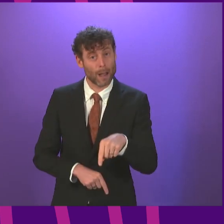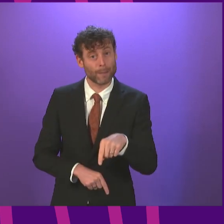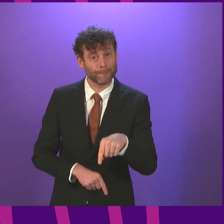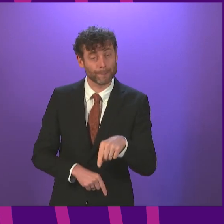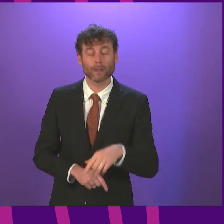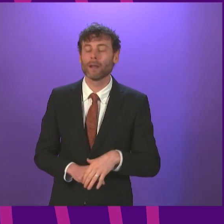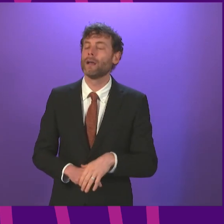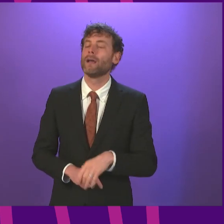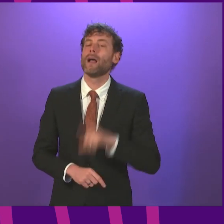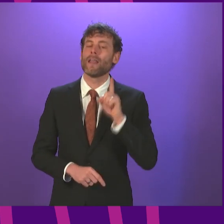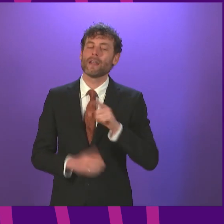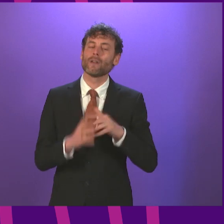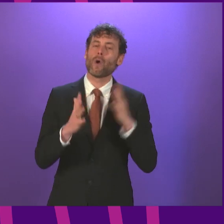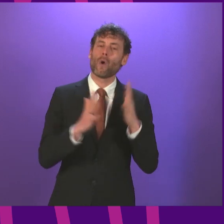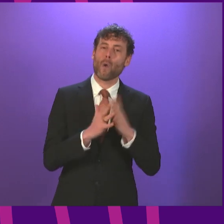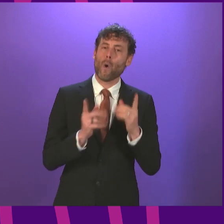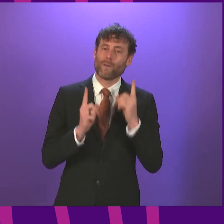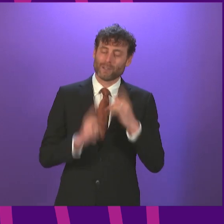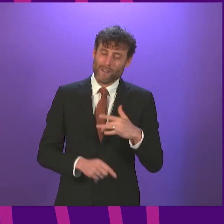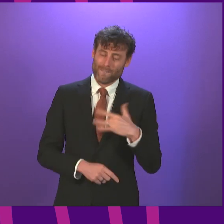that the law officers thought it was important to take into account.